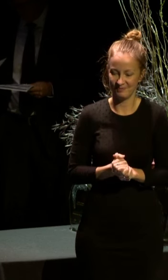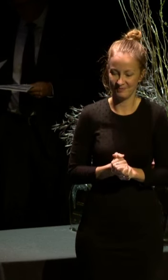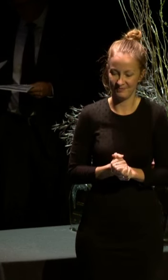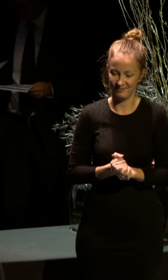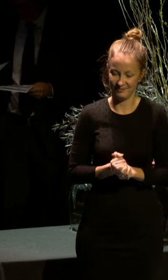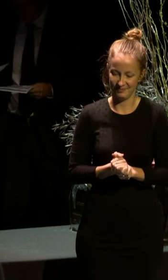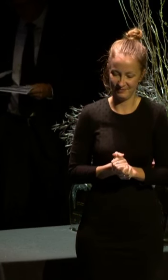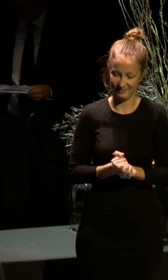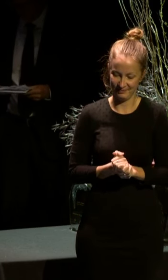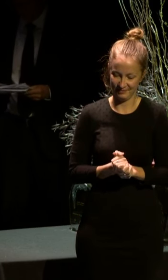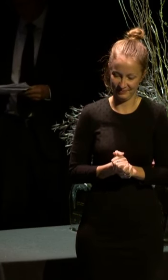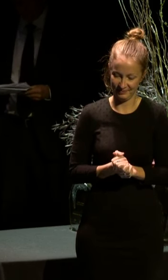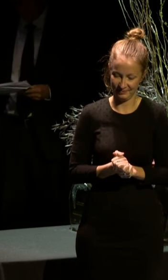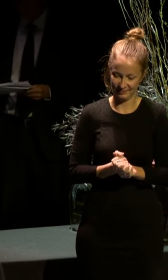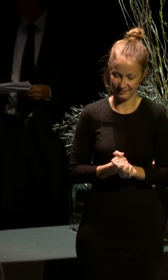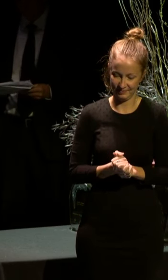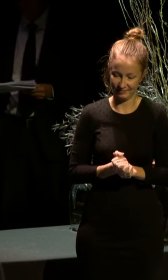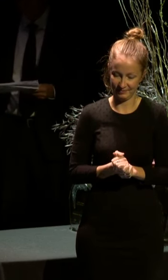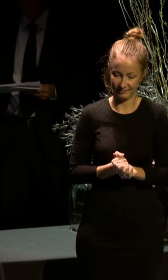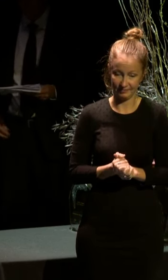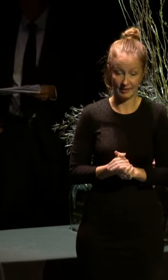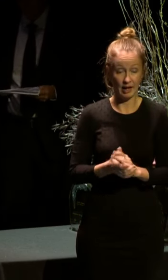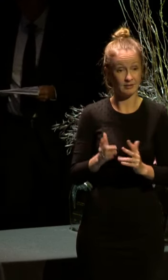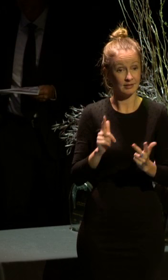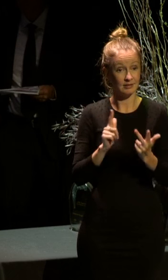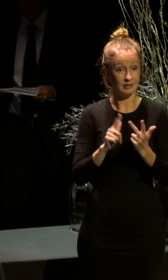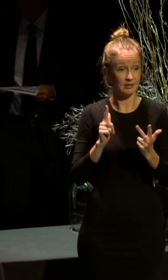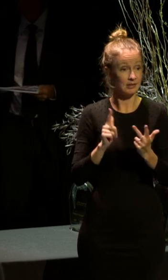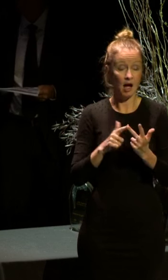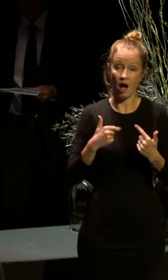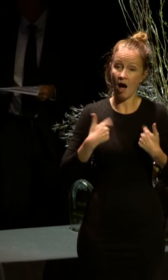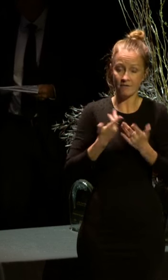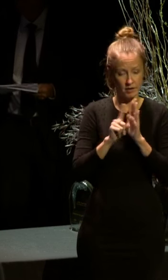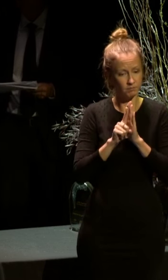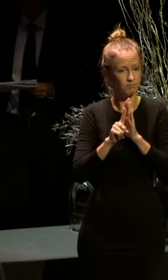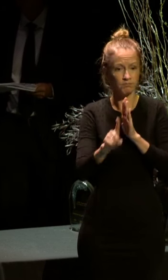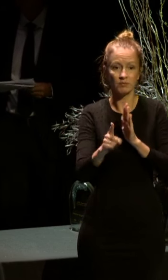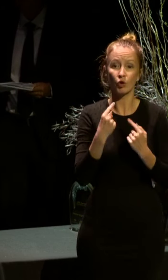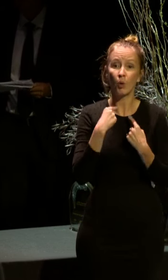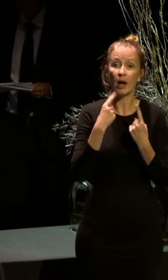I've conquered the fear of being shunned for putting out ideas for public scrutiny,